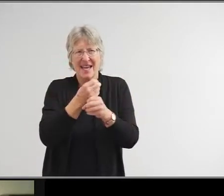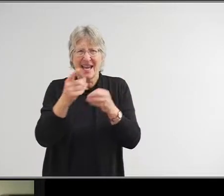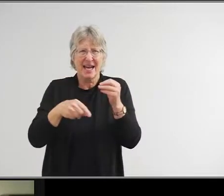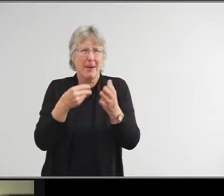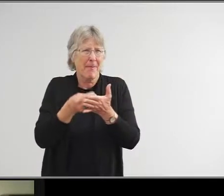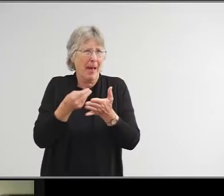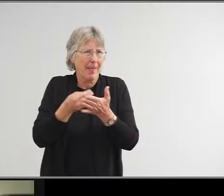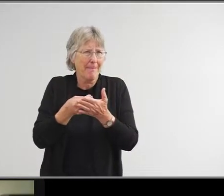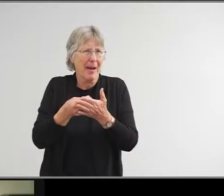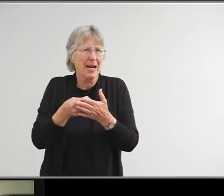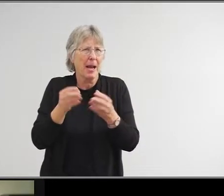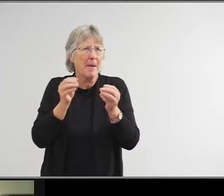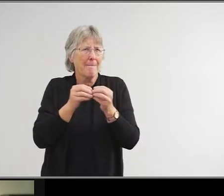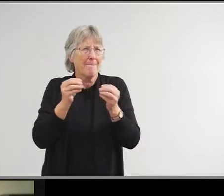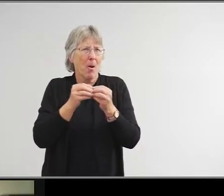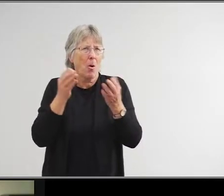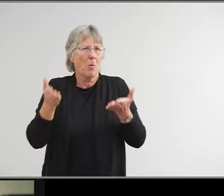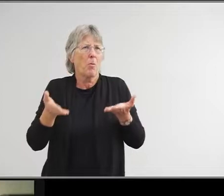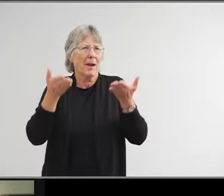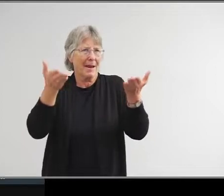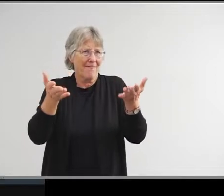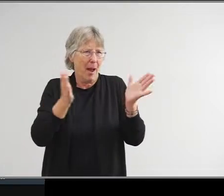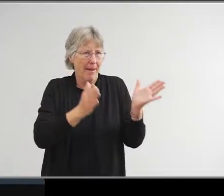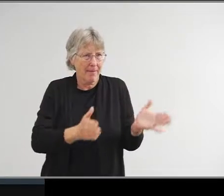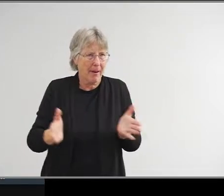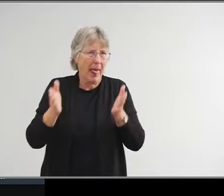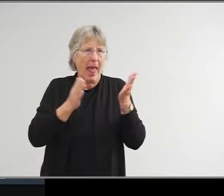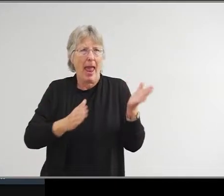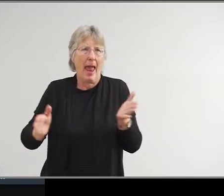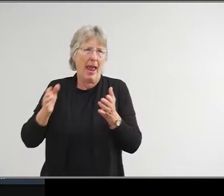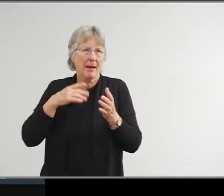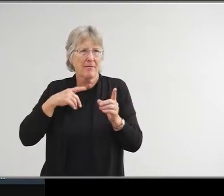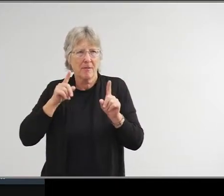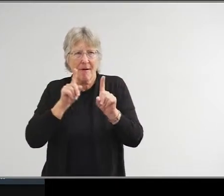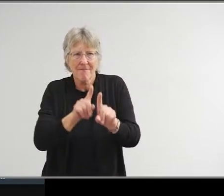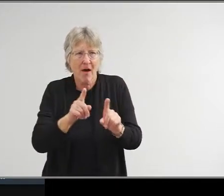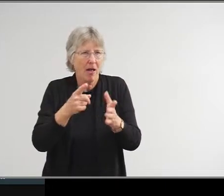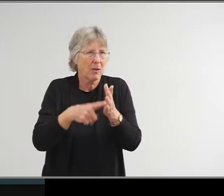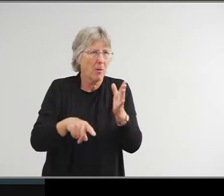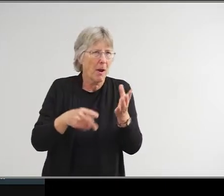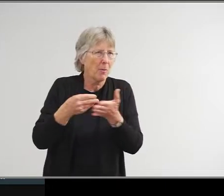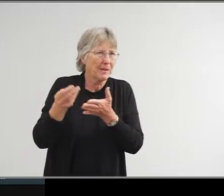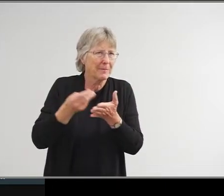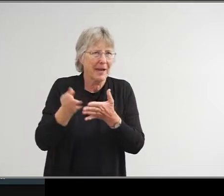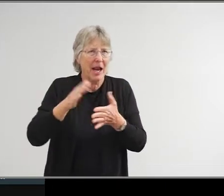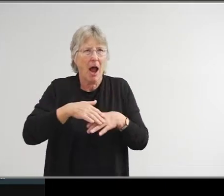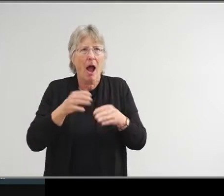the better we'll be able to provide plans, tracking and future thoughts on the money.